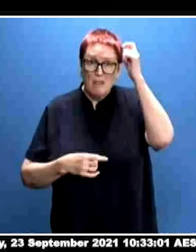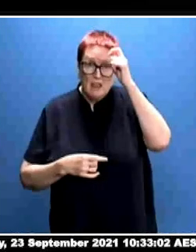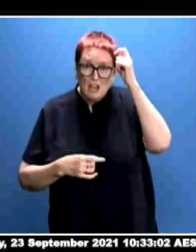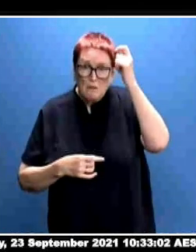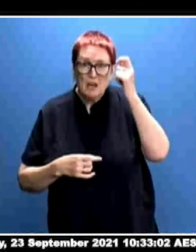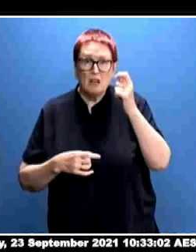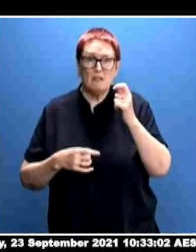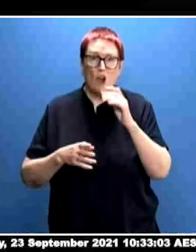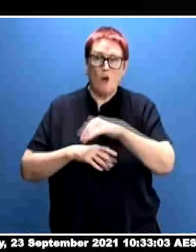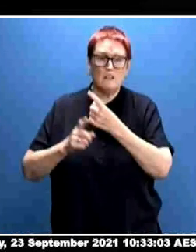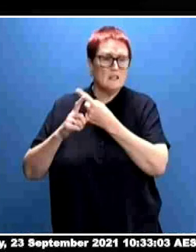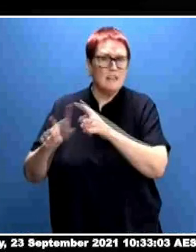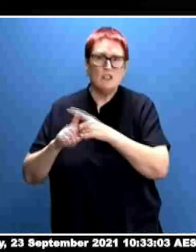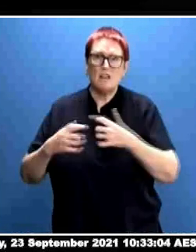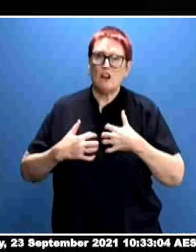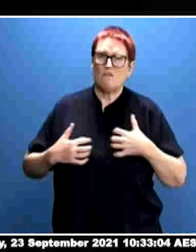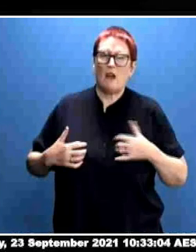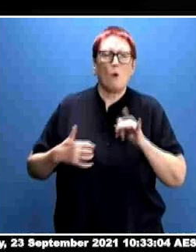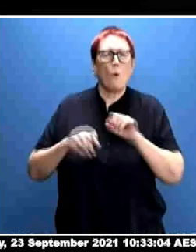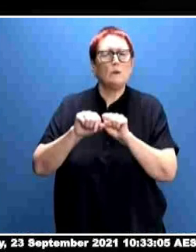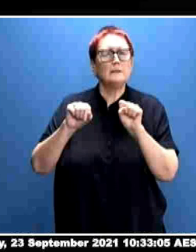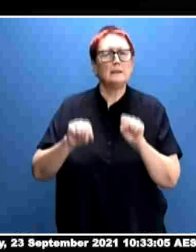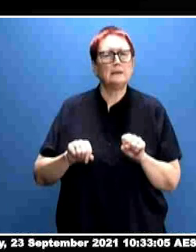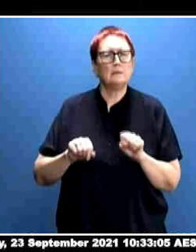of a framework for a Secure Care setting?